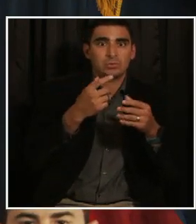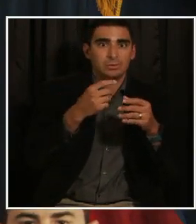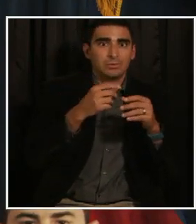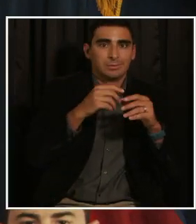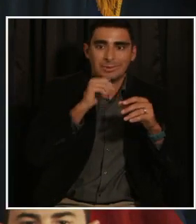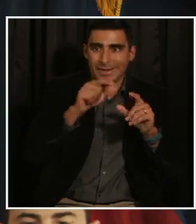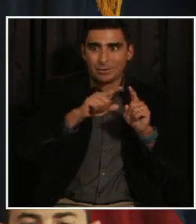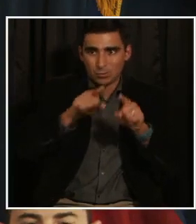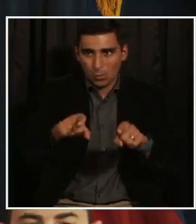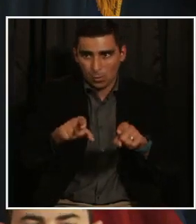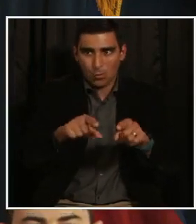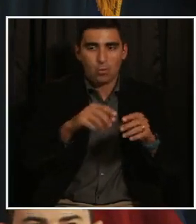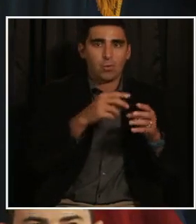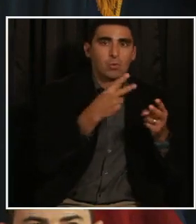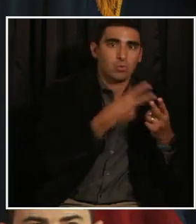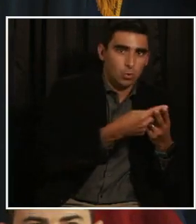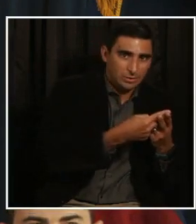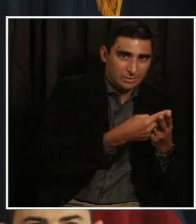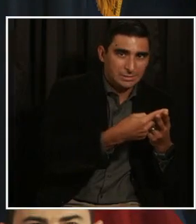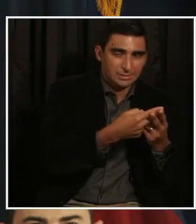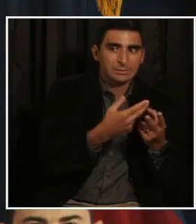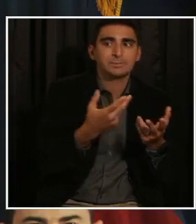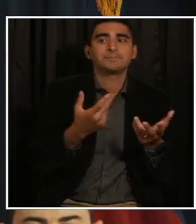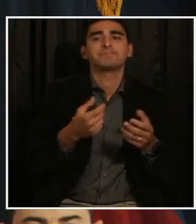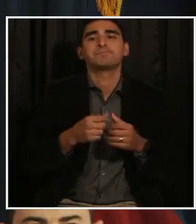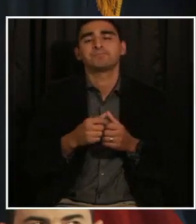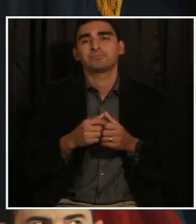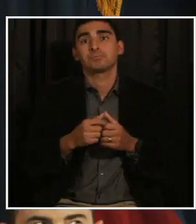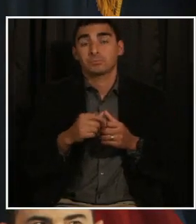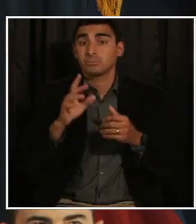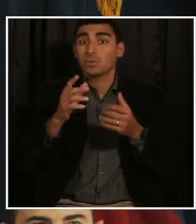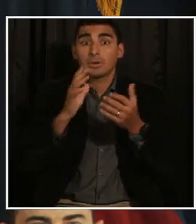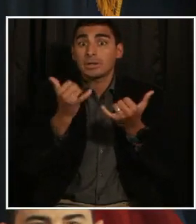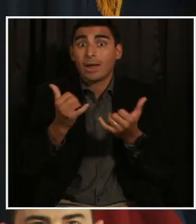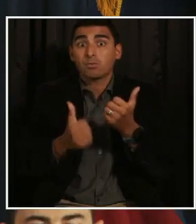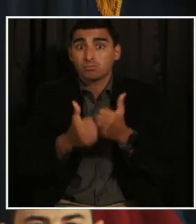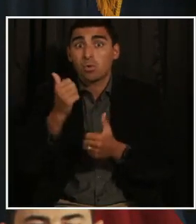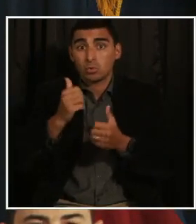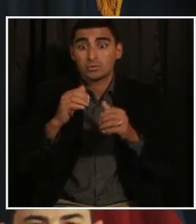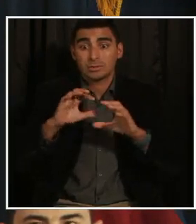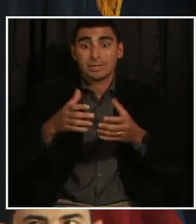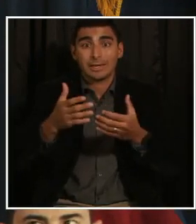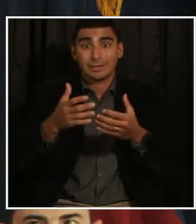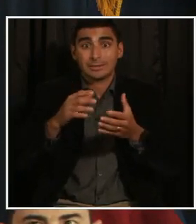outbreaks but by and large kids are in classrooms this year or across our state they were last year